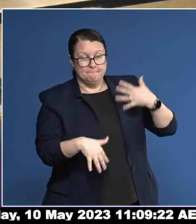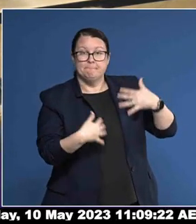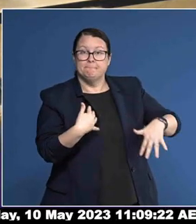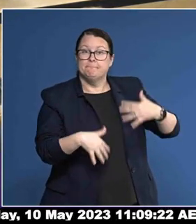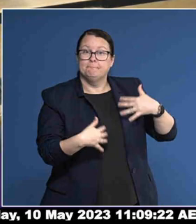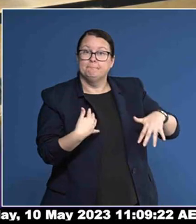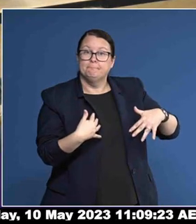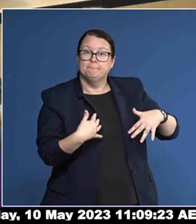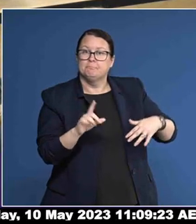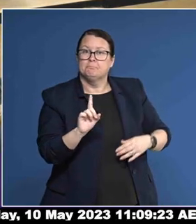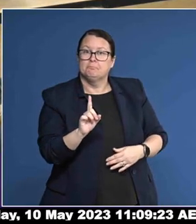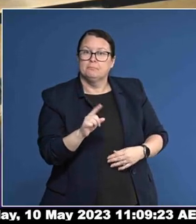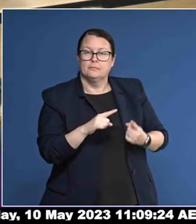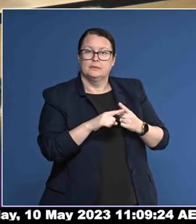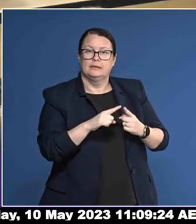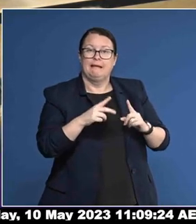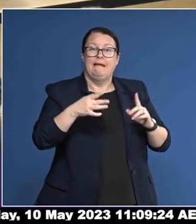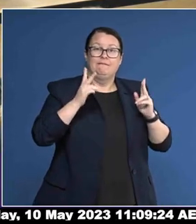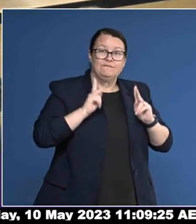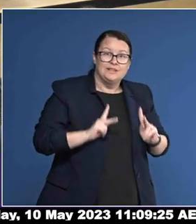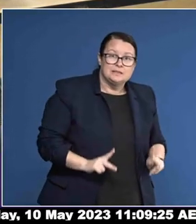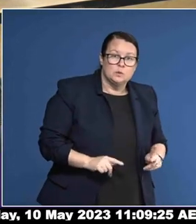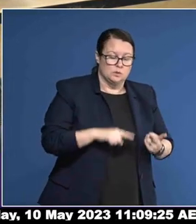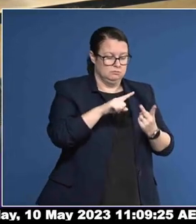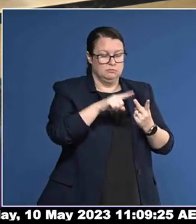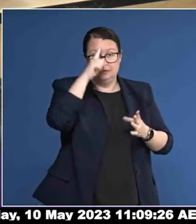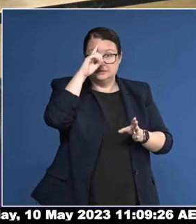'... physical, psychological or emotional abuse or neglect.'